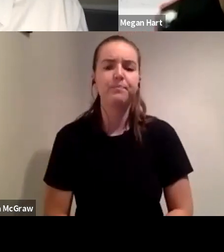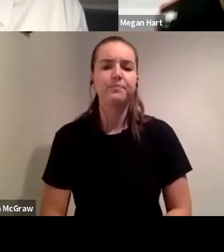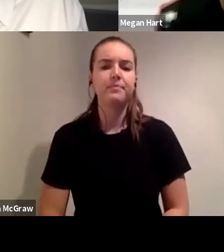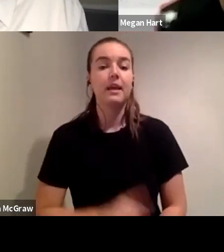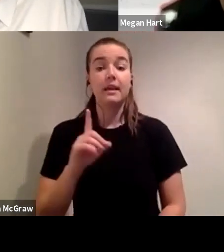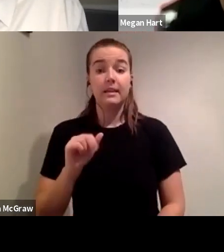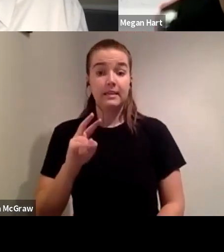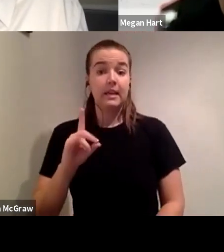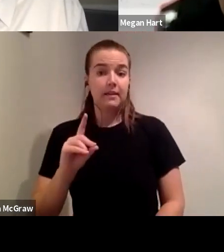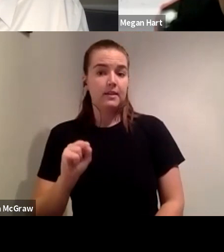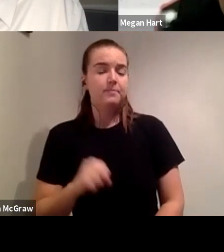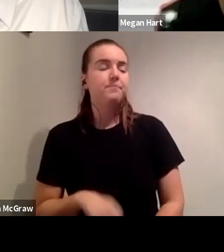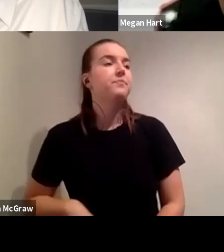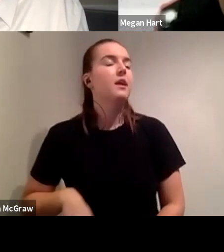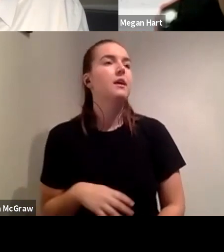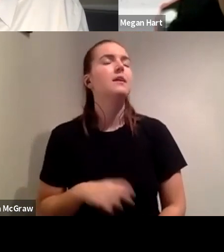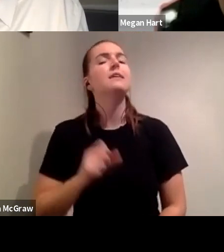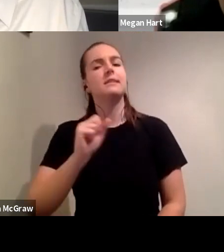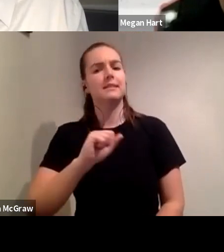Or how to ask for accommodation or what kind of accommodation might work for them, how do you support those individuals in accessing that?